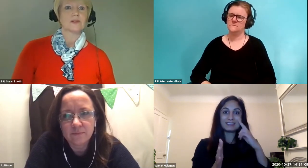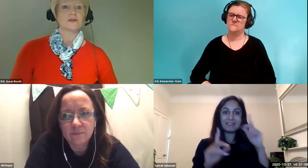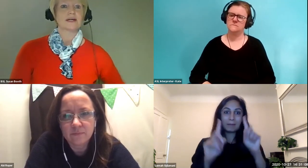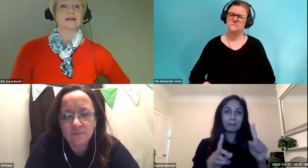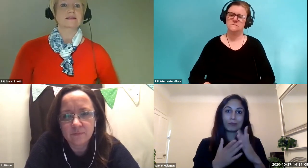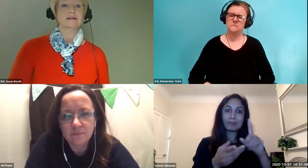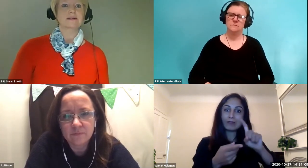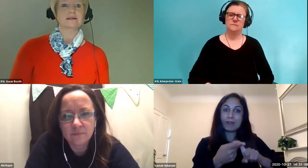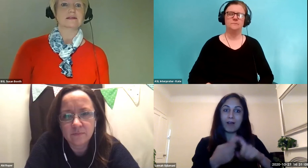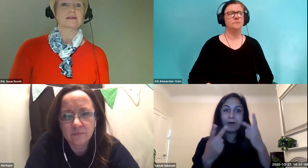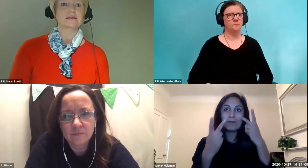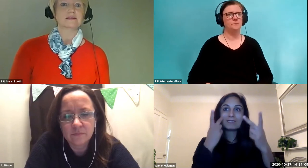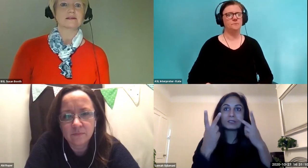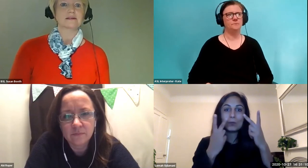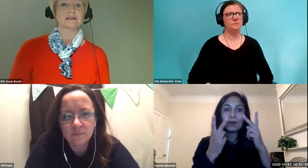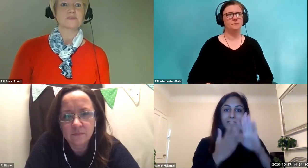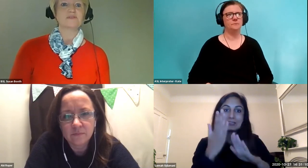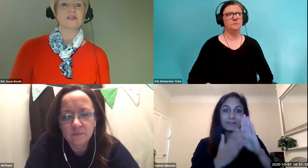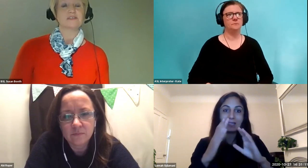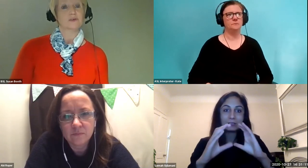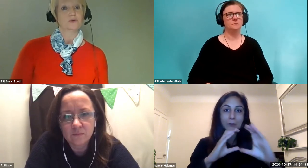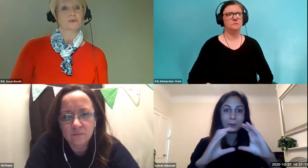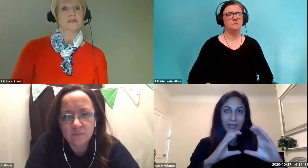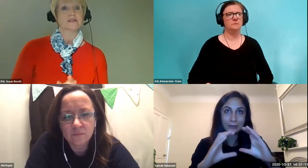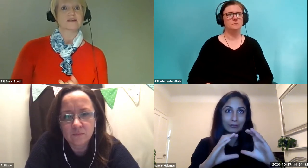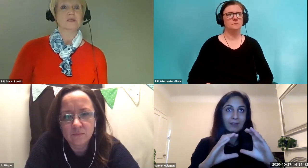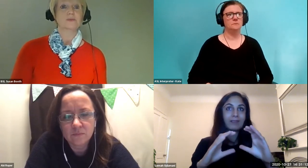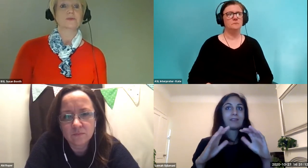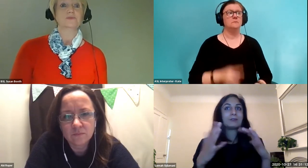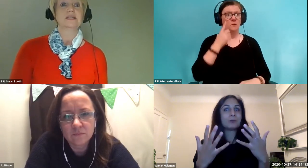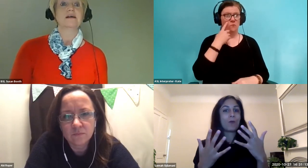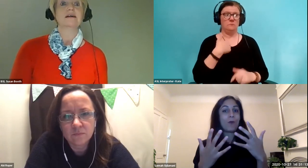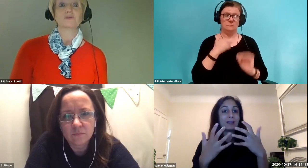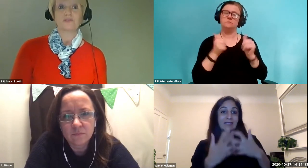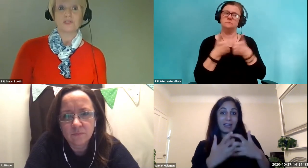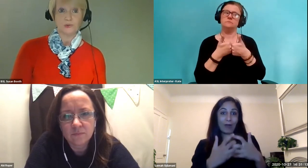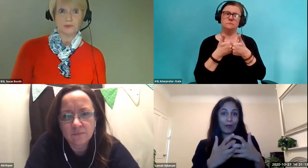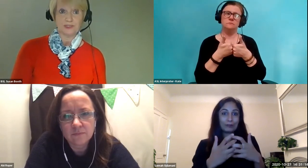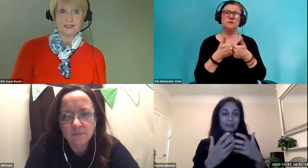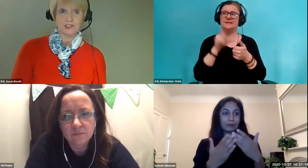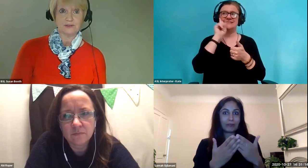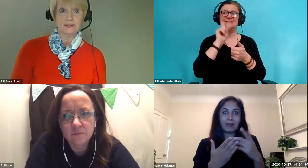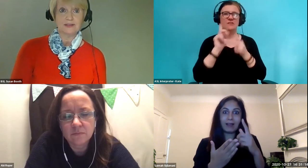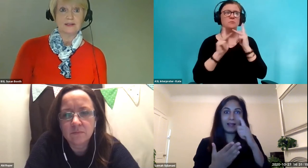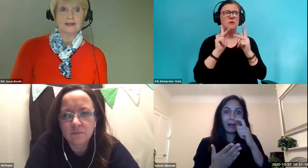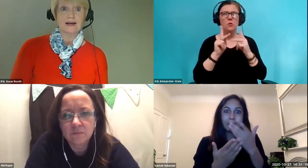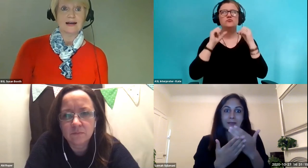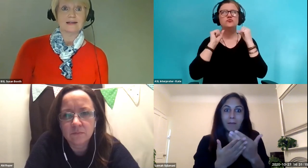okay I think it's been very difficult because deaf people rely on visual communication and